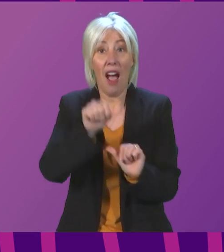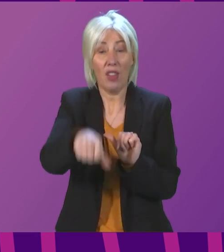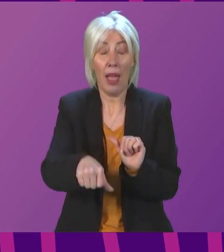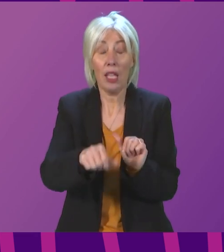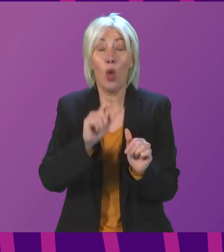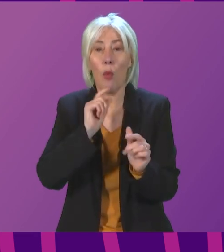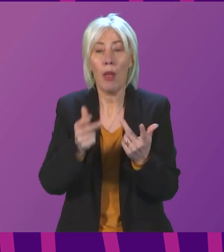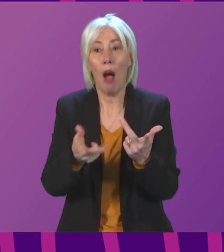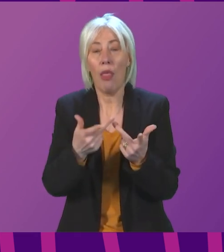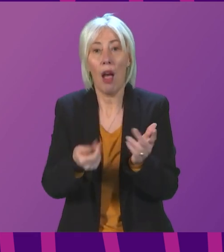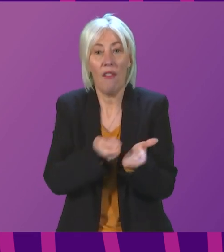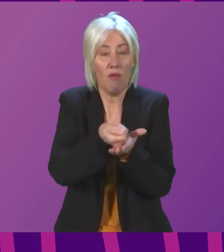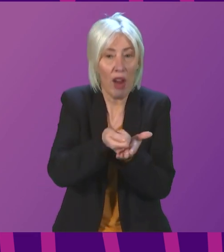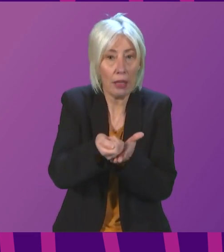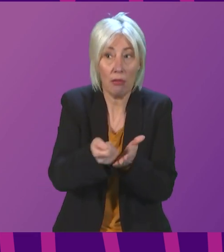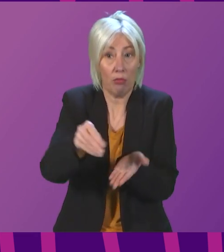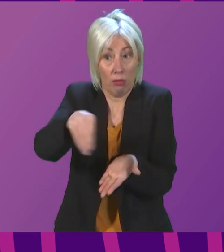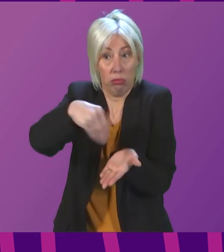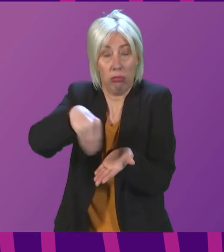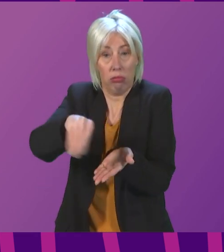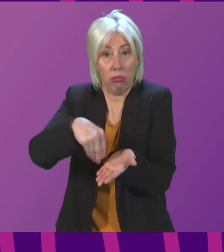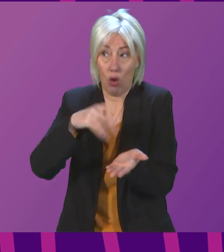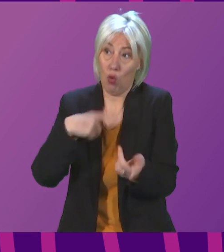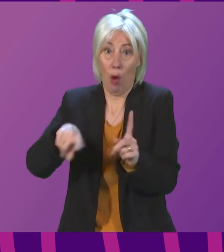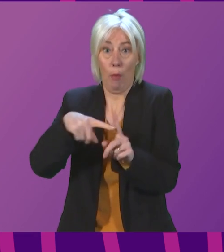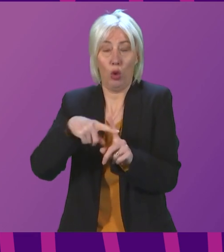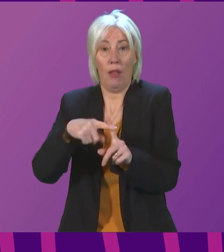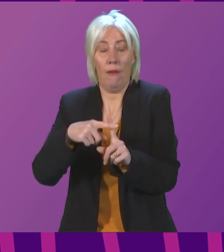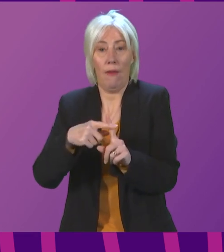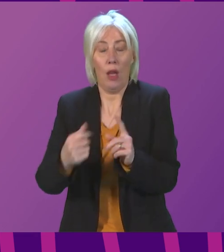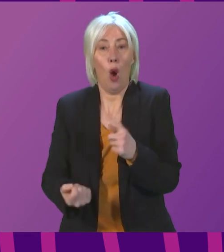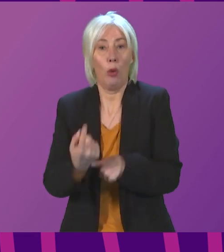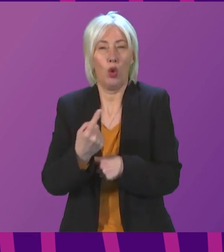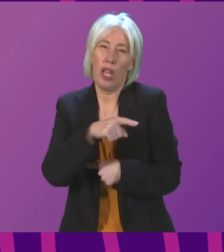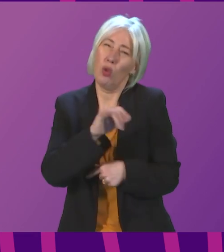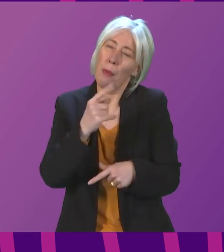that. This is a thoroughly positive opportunity, so perhaps, just for once, Anas Sarwar could